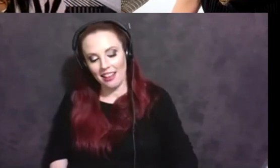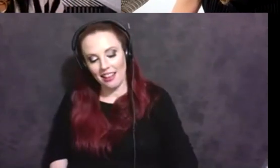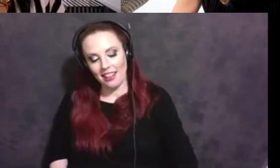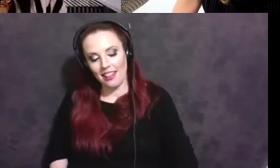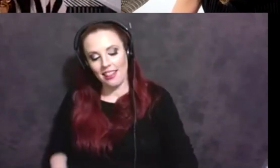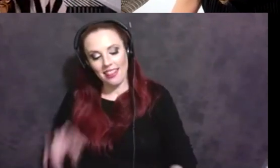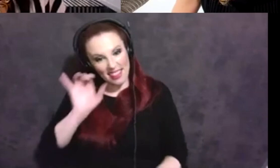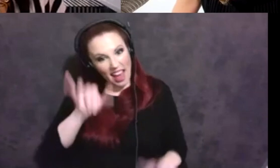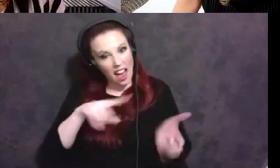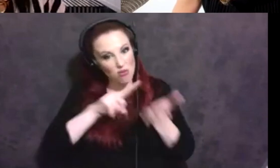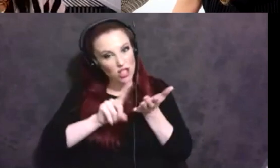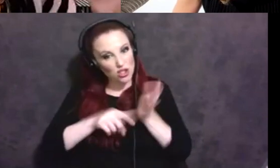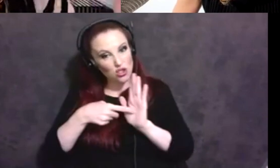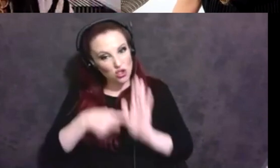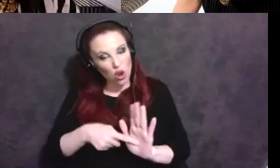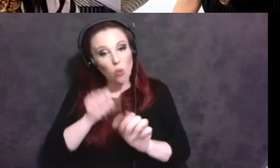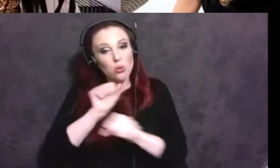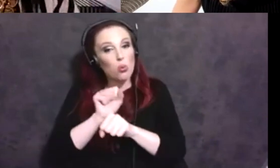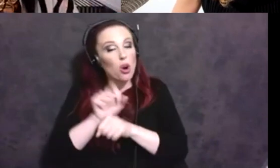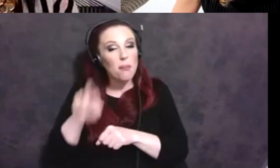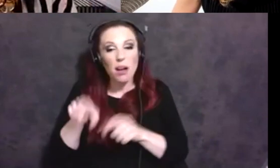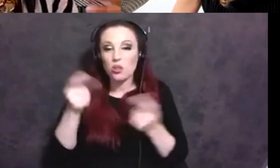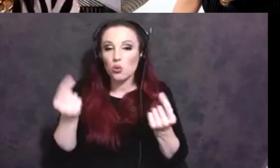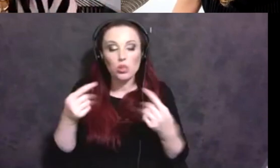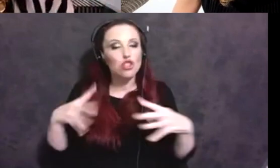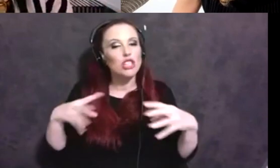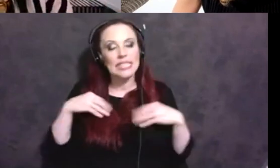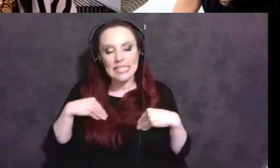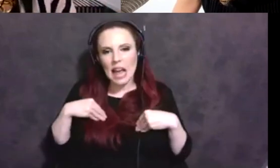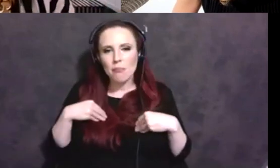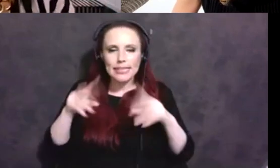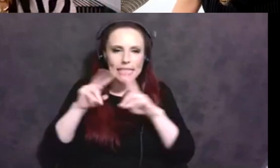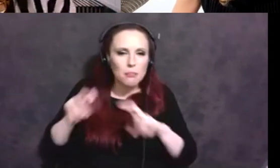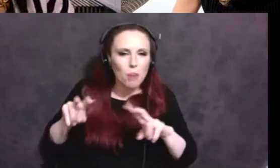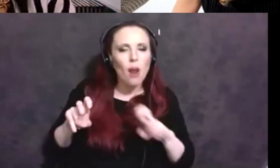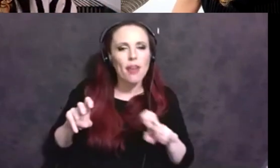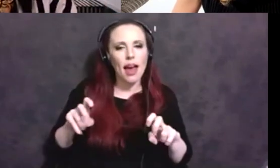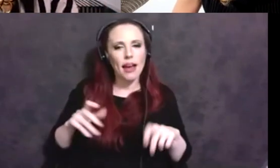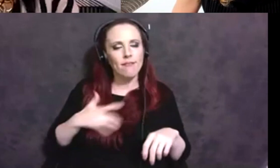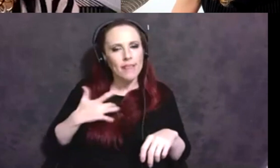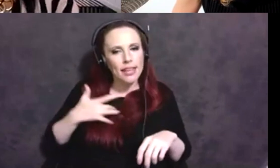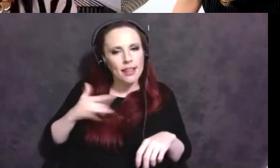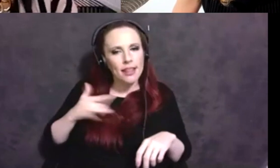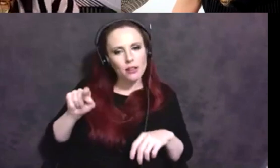I would be with the Twitch. I know it sounds like hippie dippy shit but this is exactly